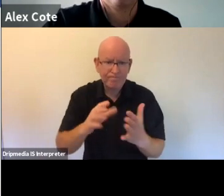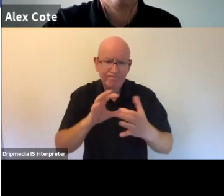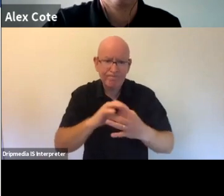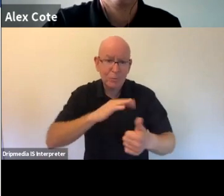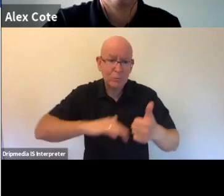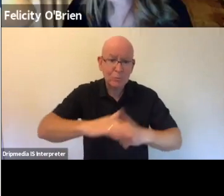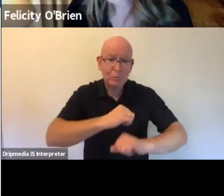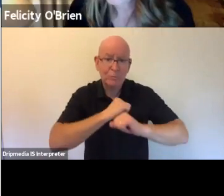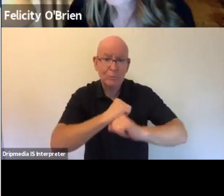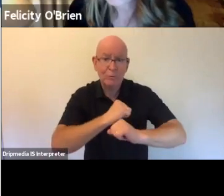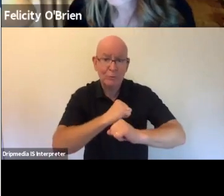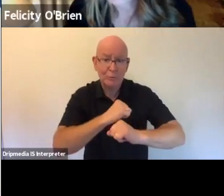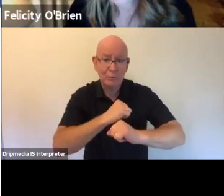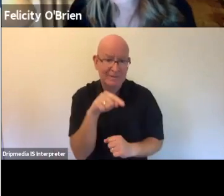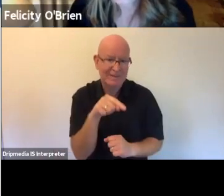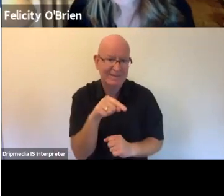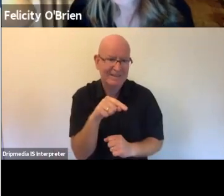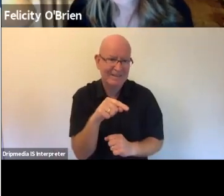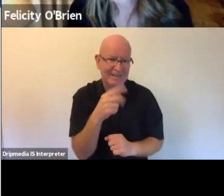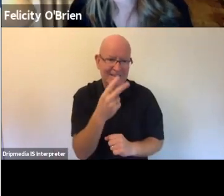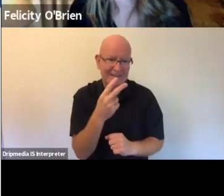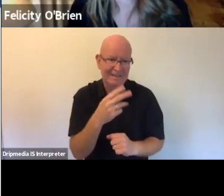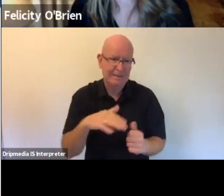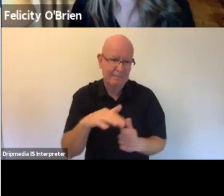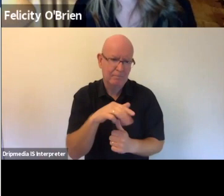We’re just going to pause for a second before we hear from Meenakshi.